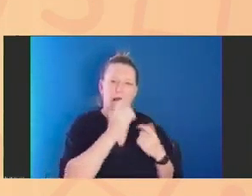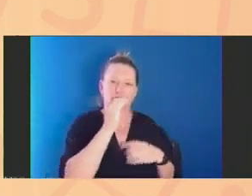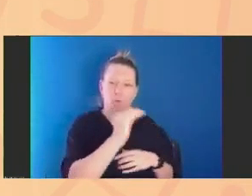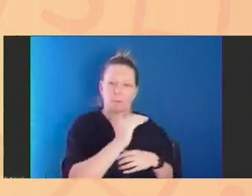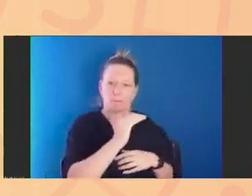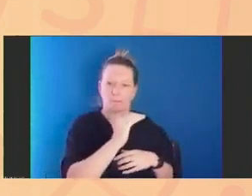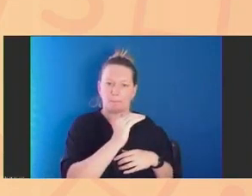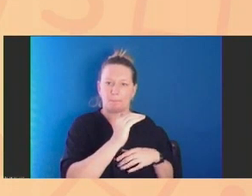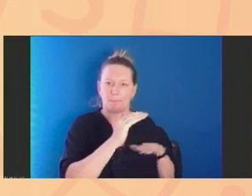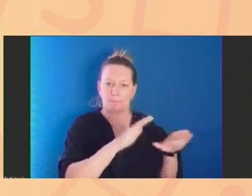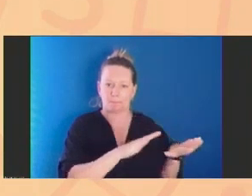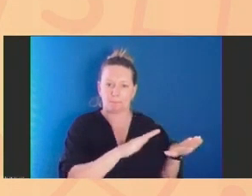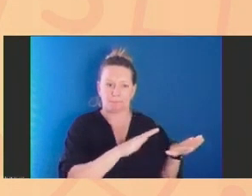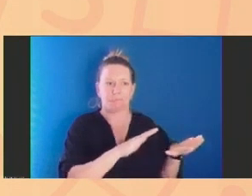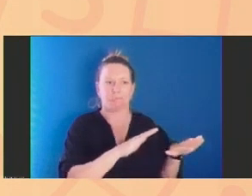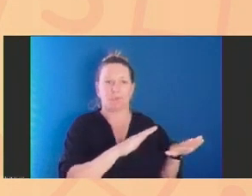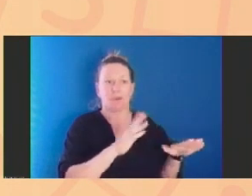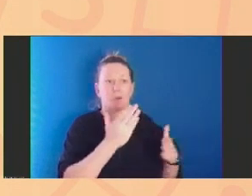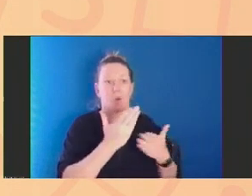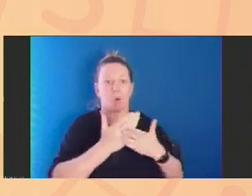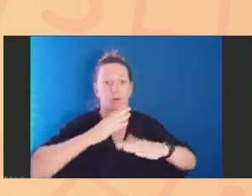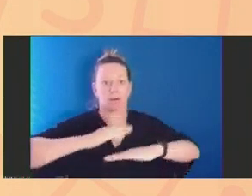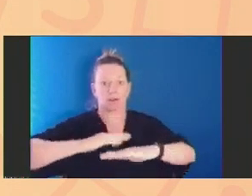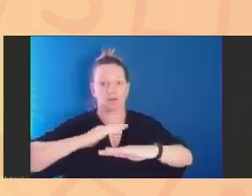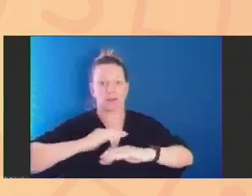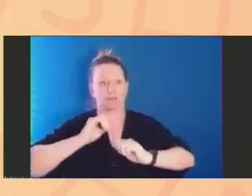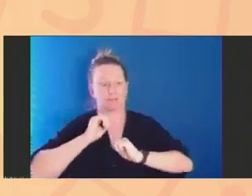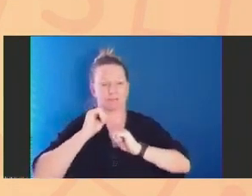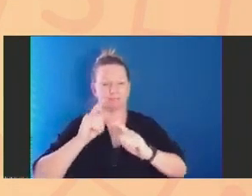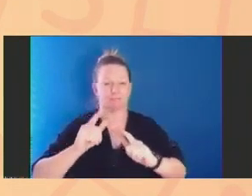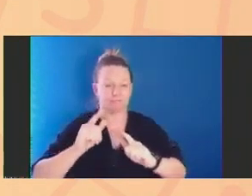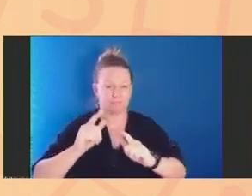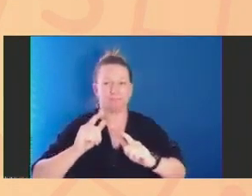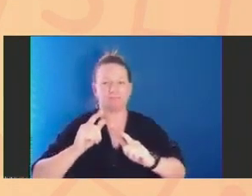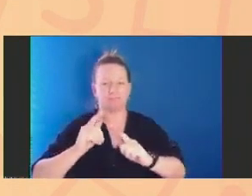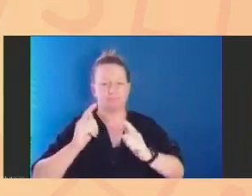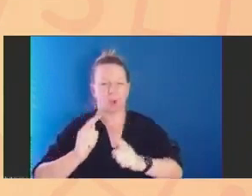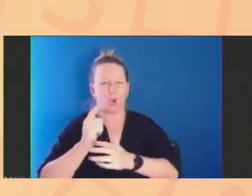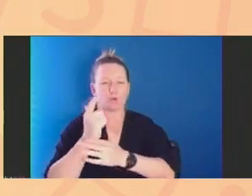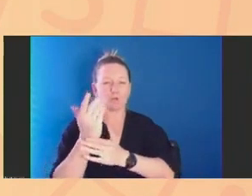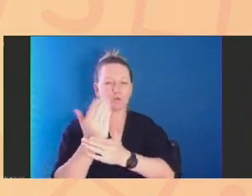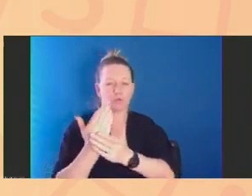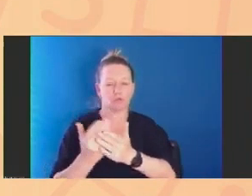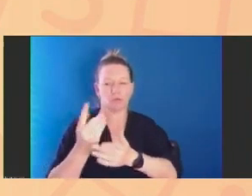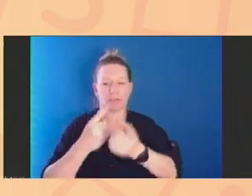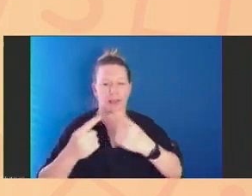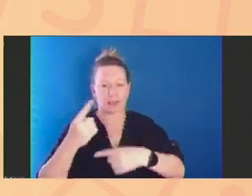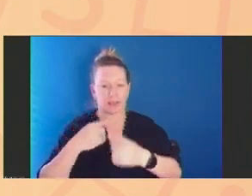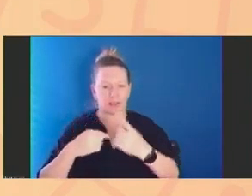But out on country, that's where we have a lot of stories telling and coming